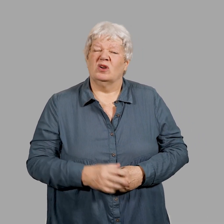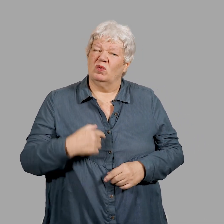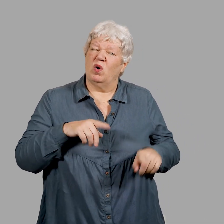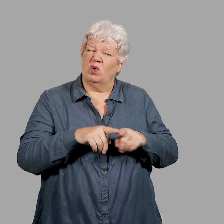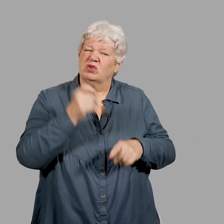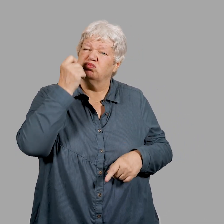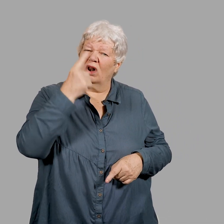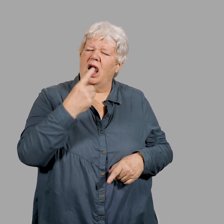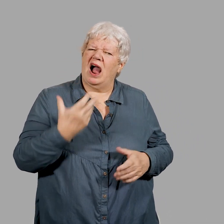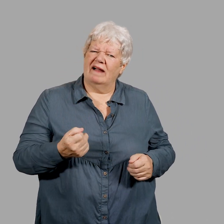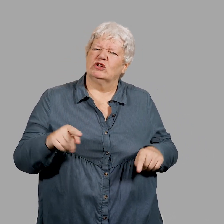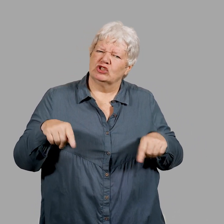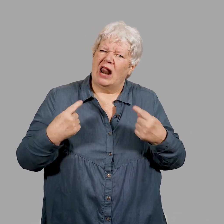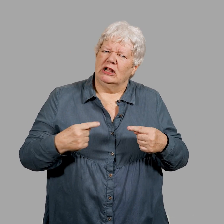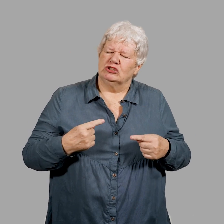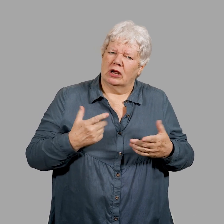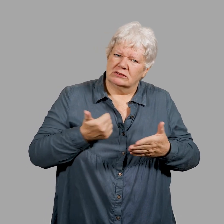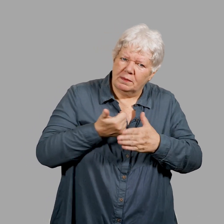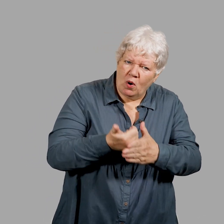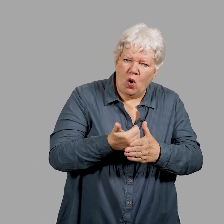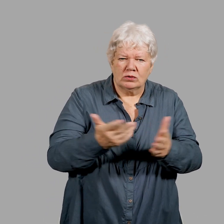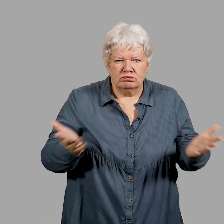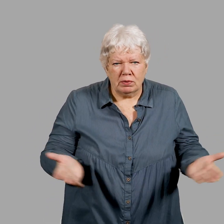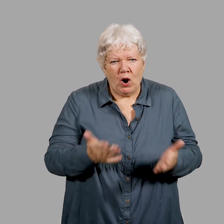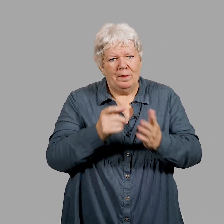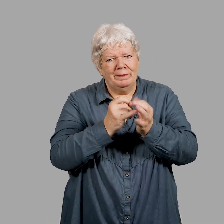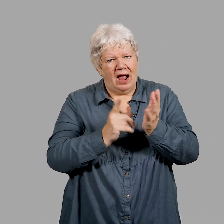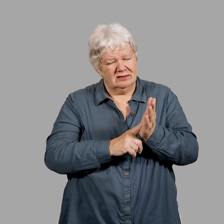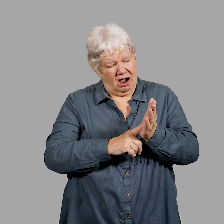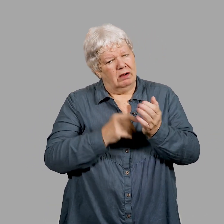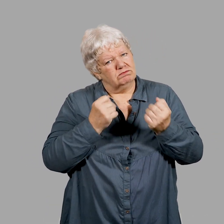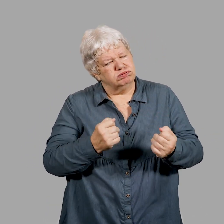We also acknowledge the challenges providing support and promoting BSL,